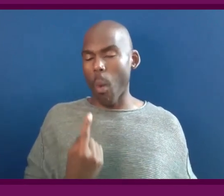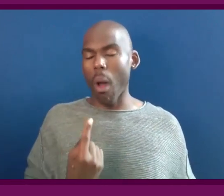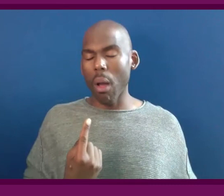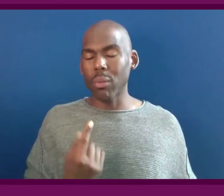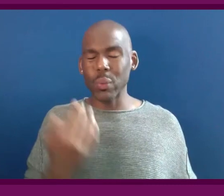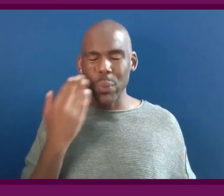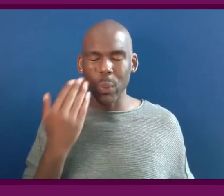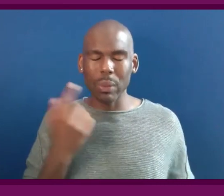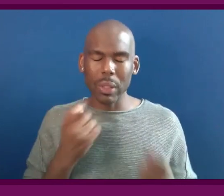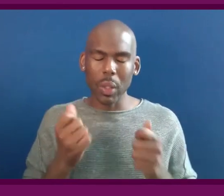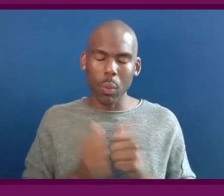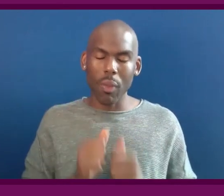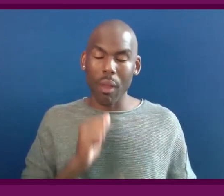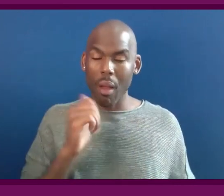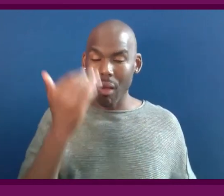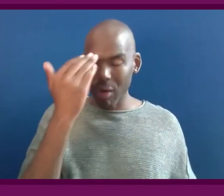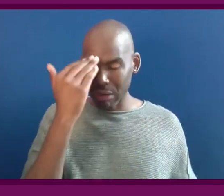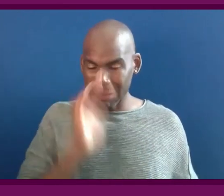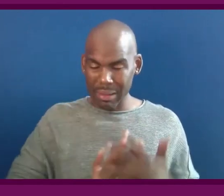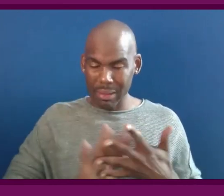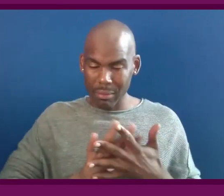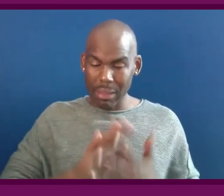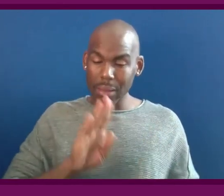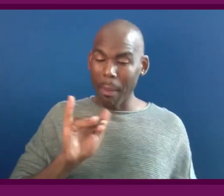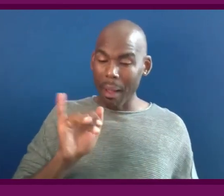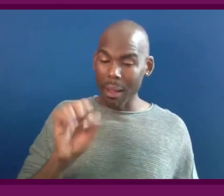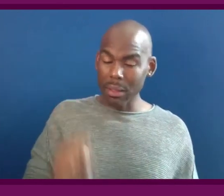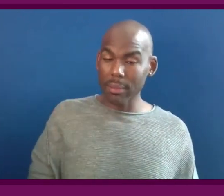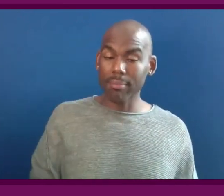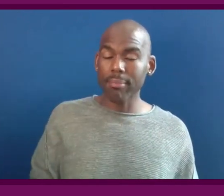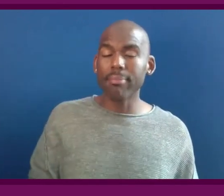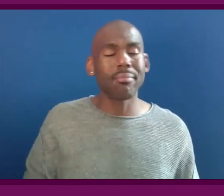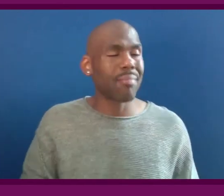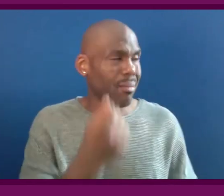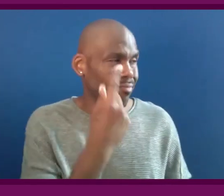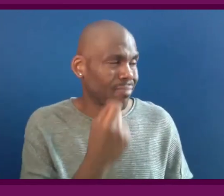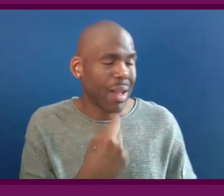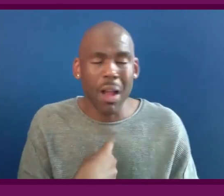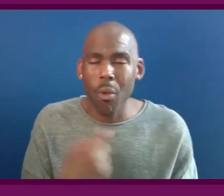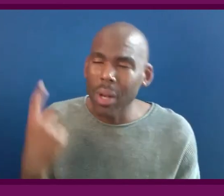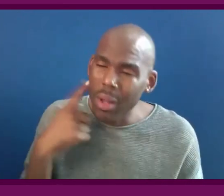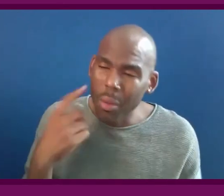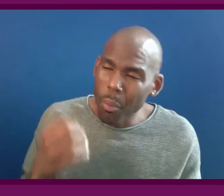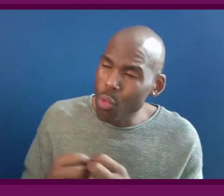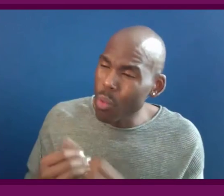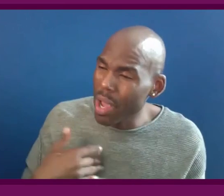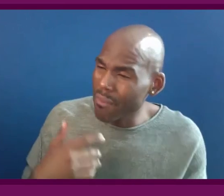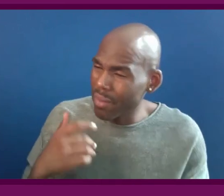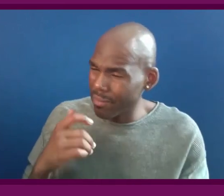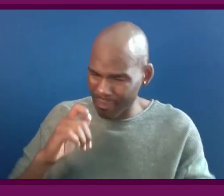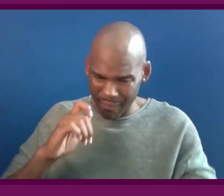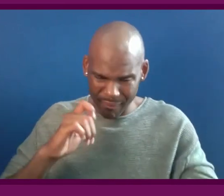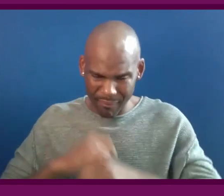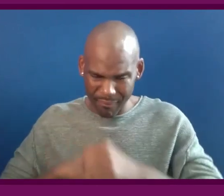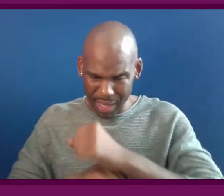Ashley Inkumsah: I totally agree with you. I would love to hear, though, about your, I know you have a foundation for MS.